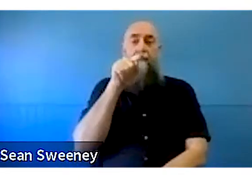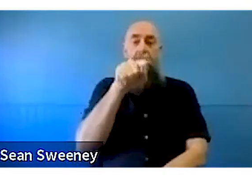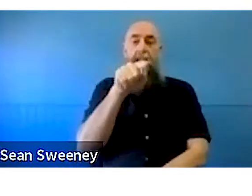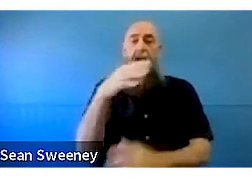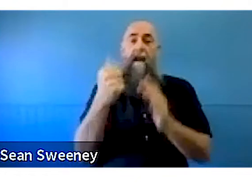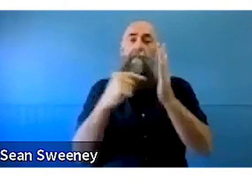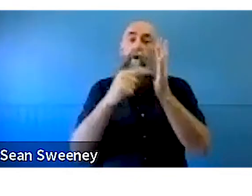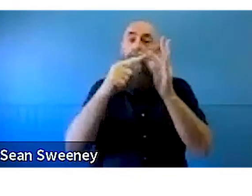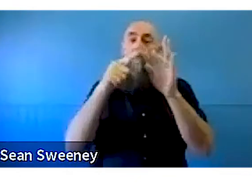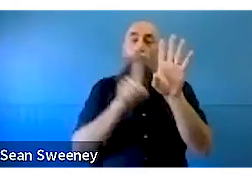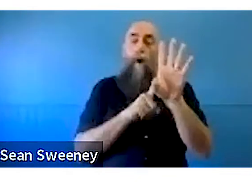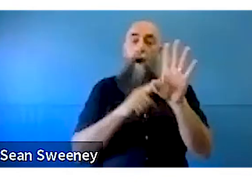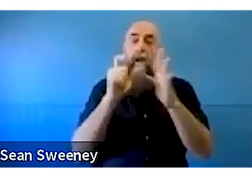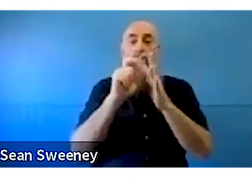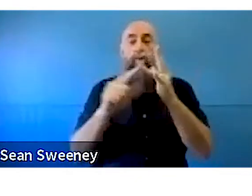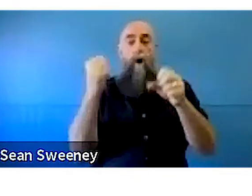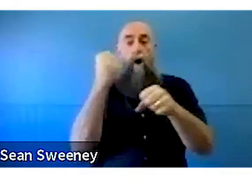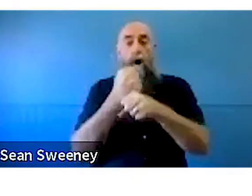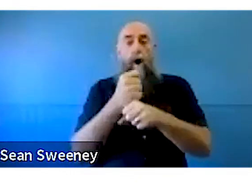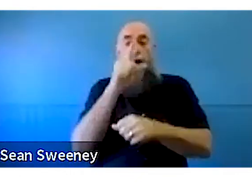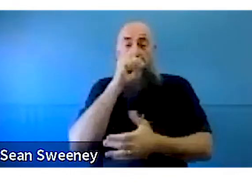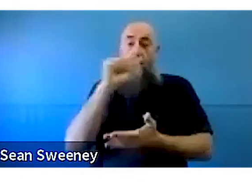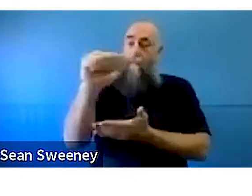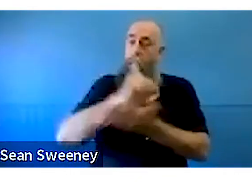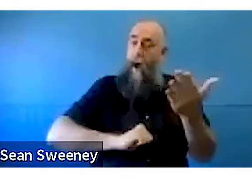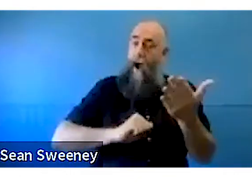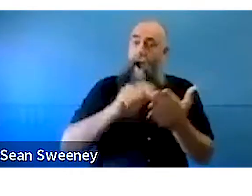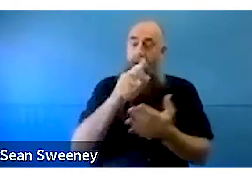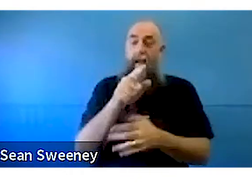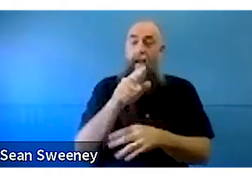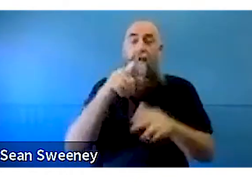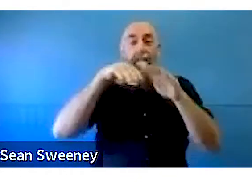You can buy these if you go to a Homeland site.